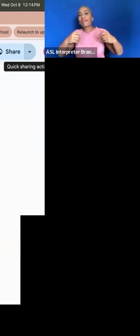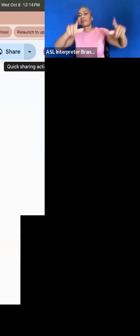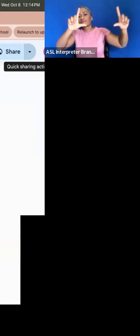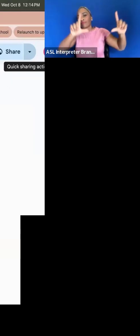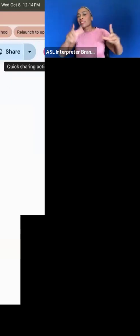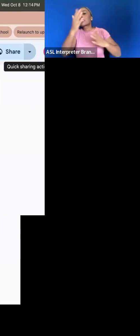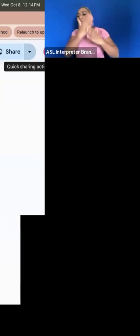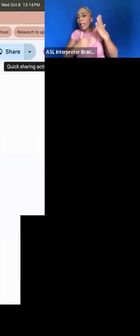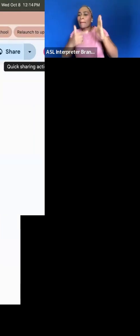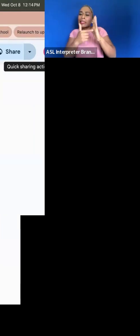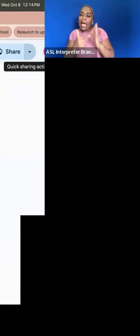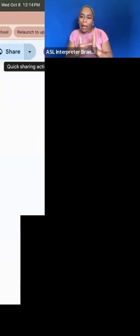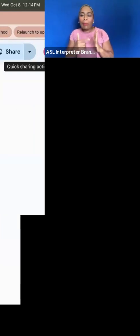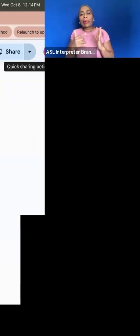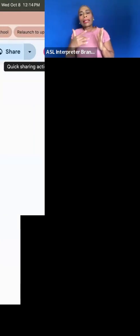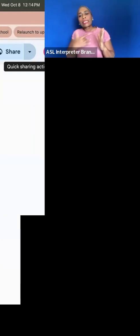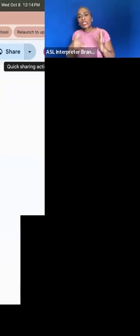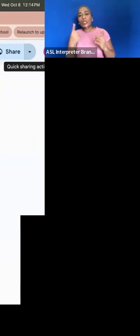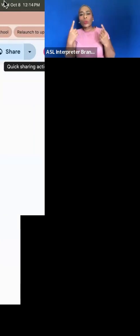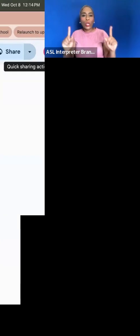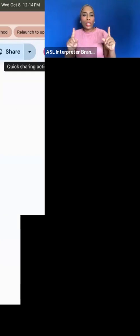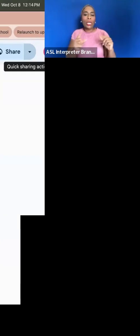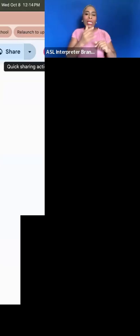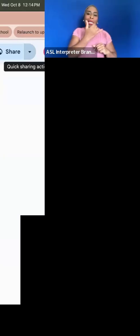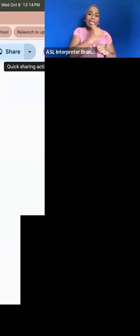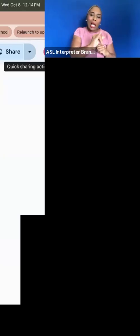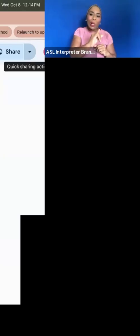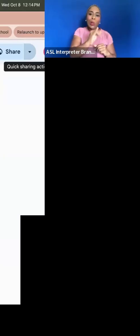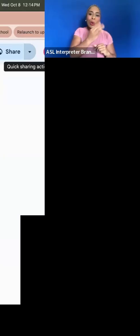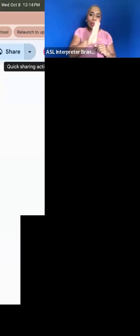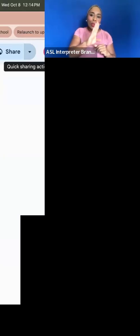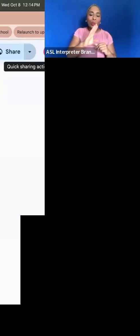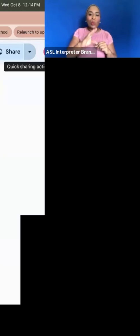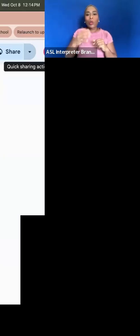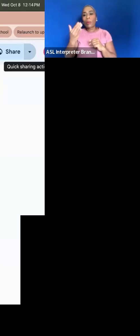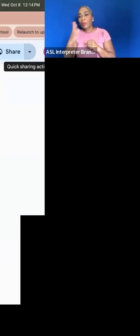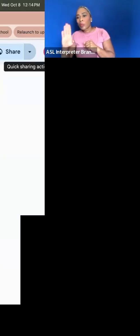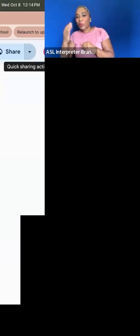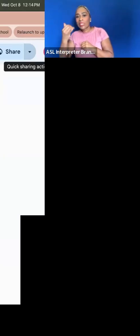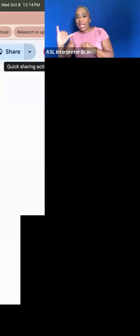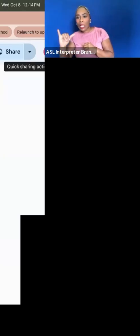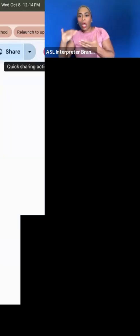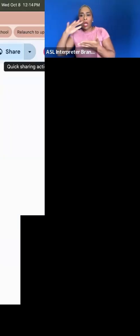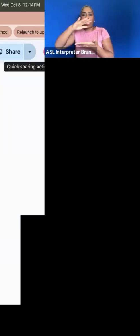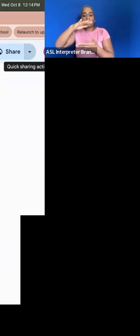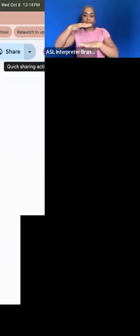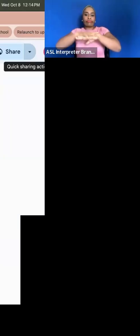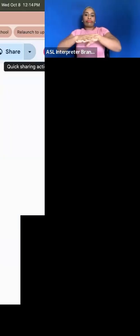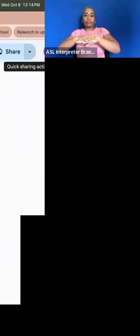For example, yellow on blue and blue on yellow are known to be good contrast for students with visual impairments.